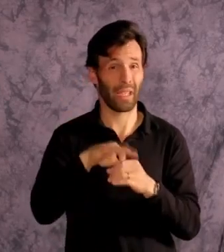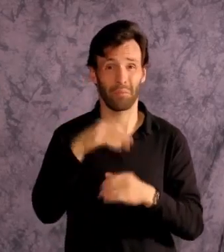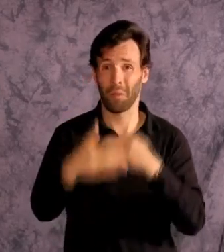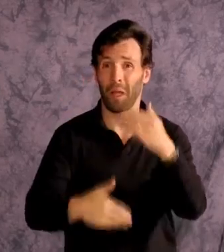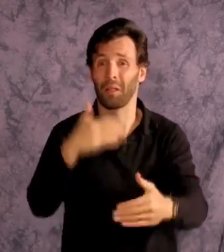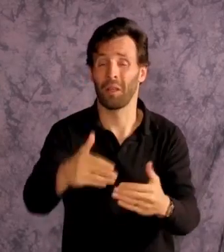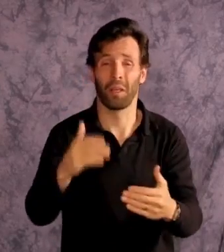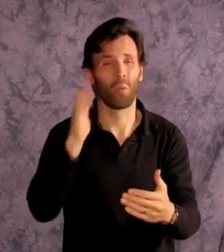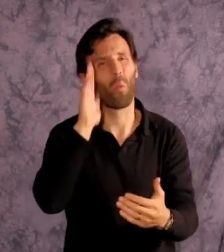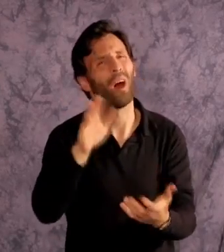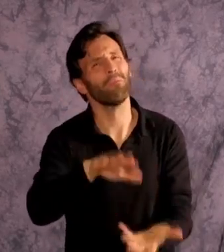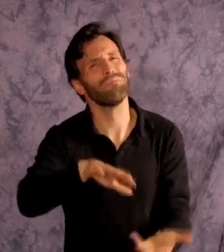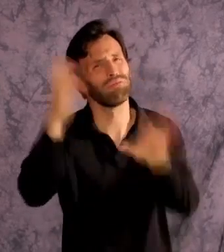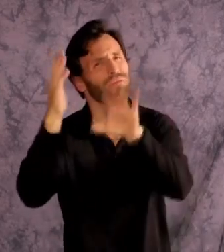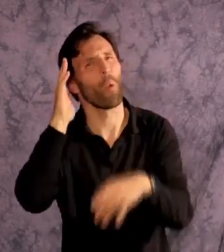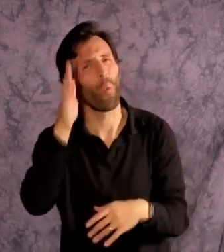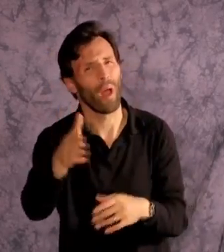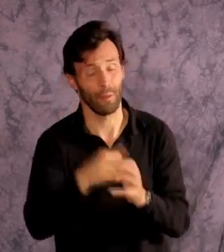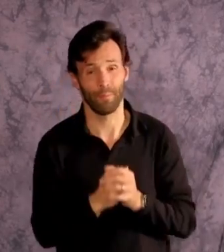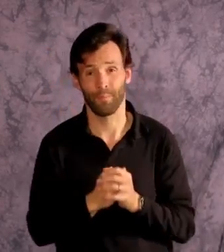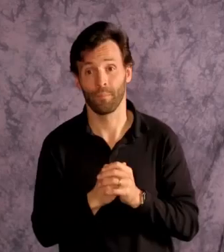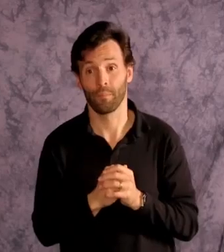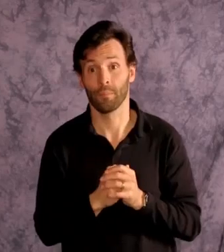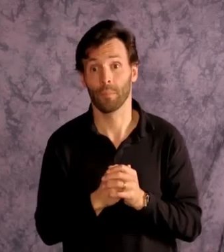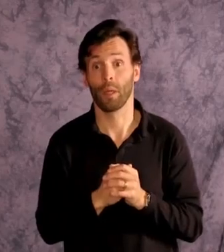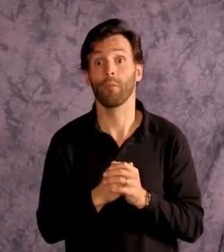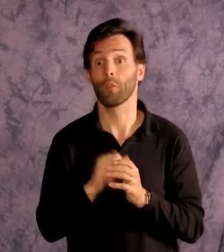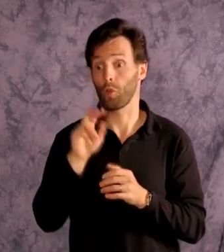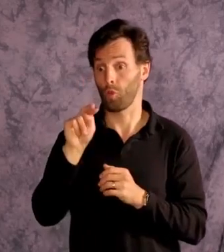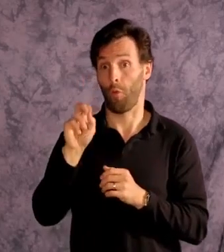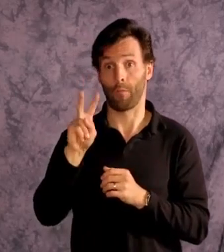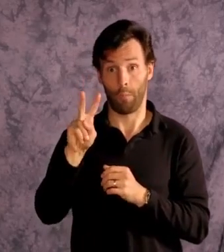A mess is avoidable.